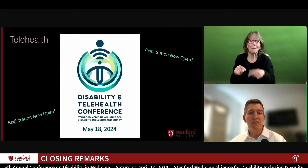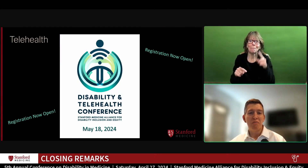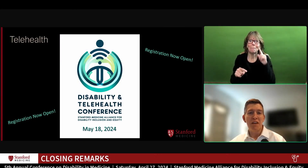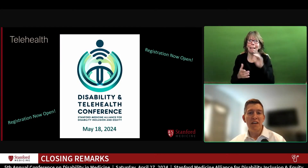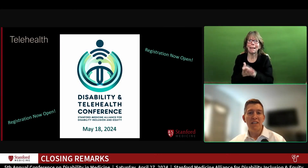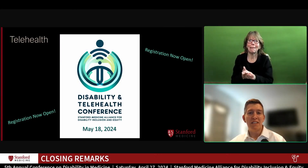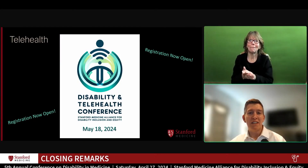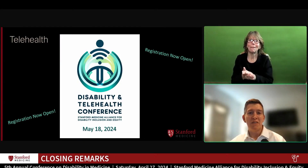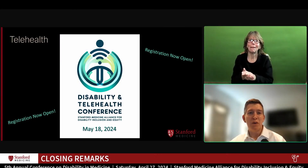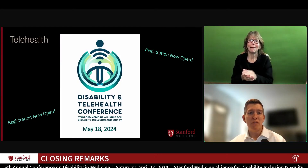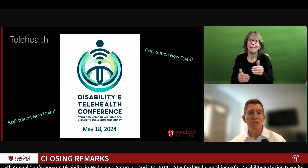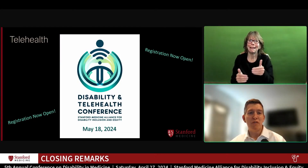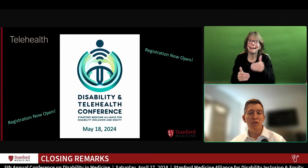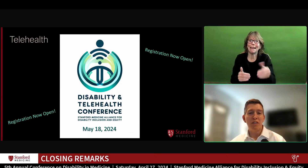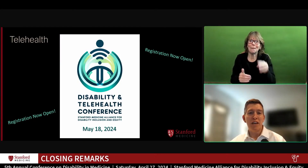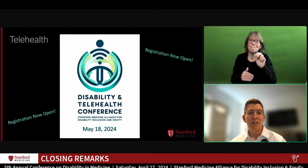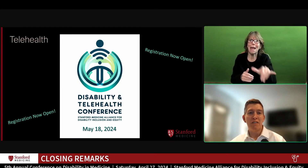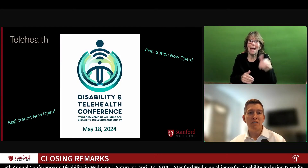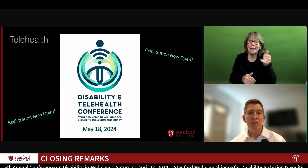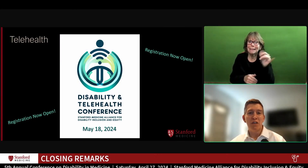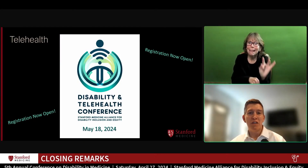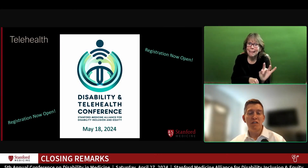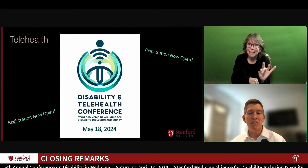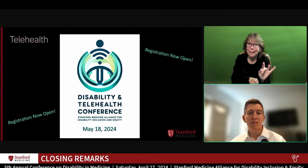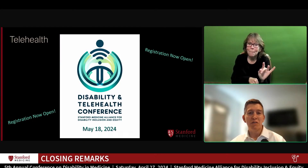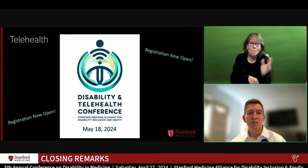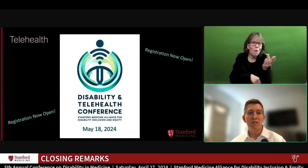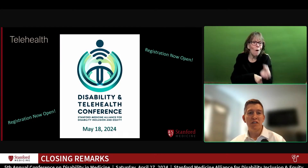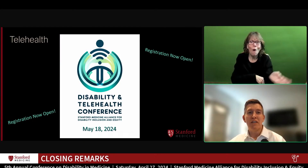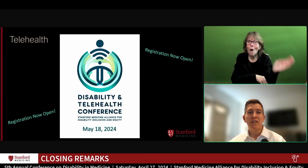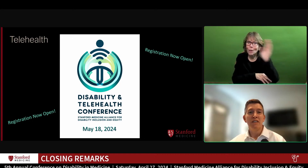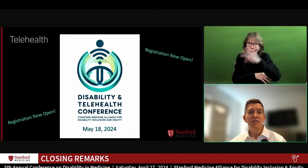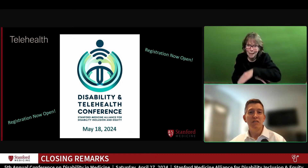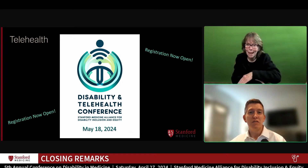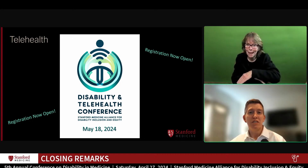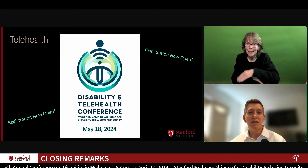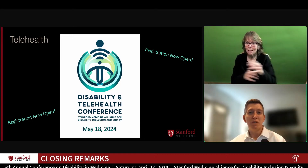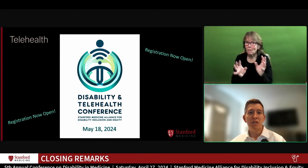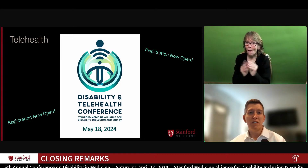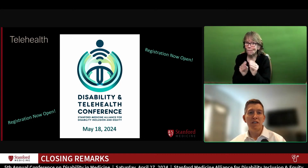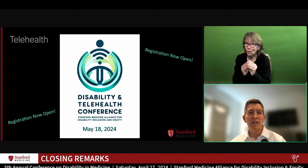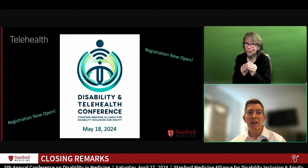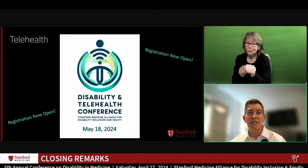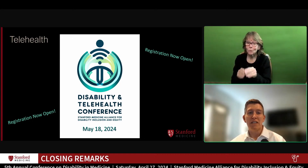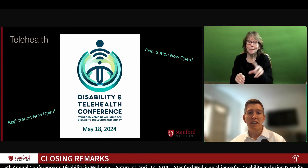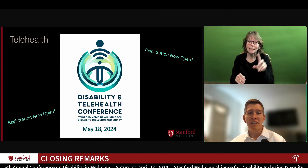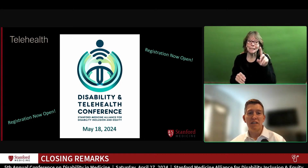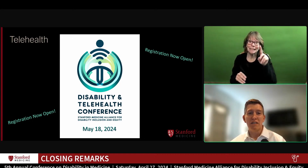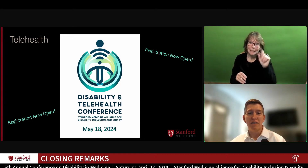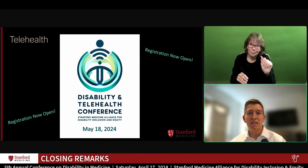On May 18th, we have a full day devoted exclusively to disability and telehealth,